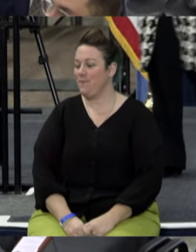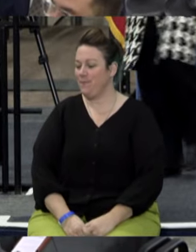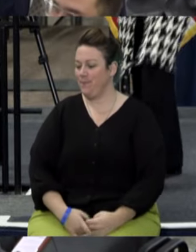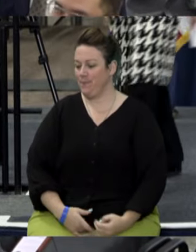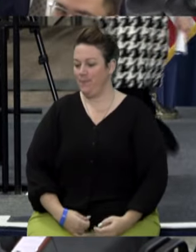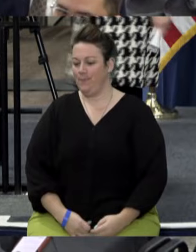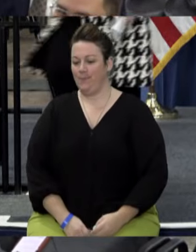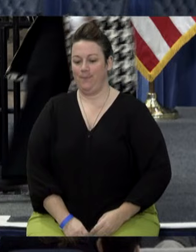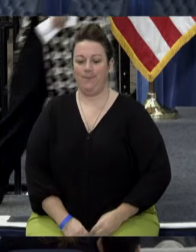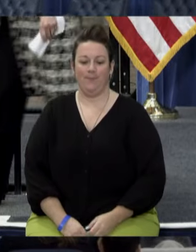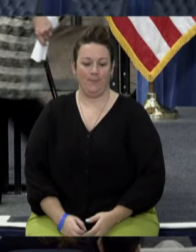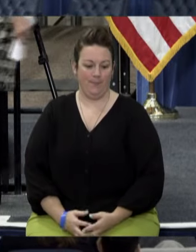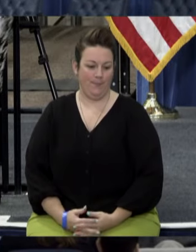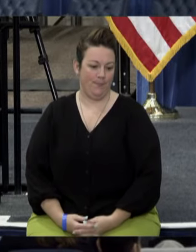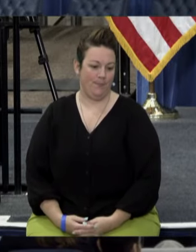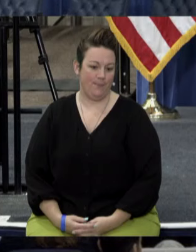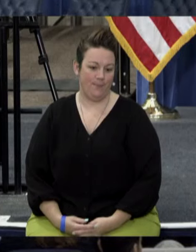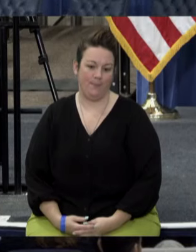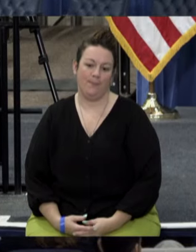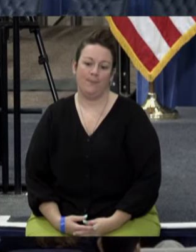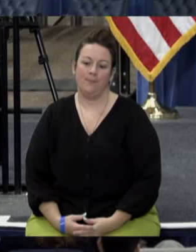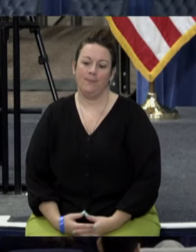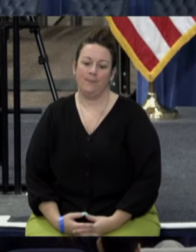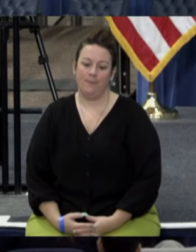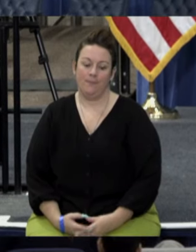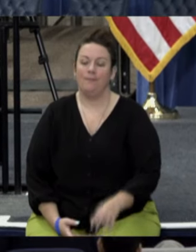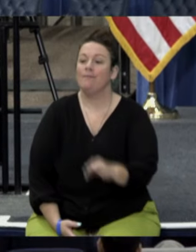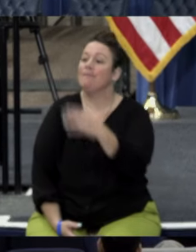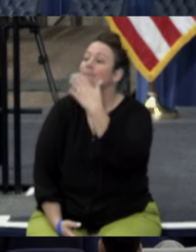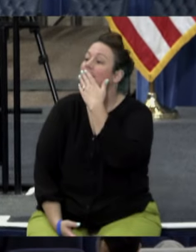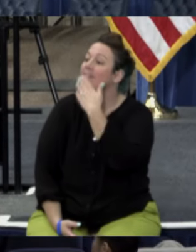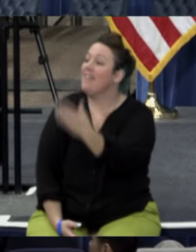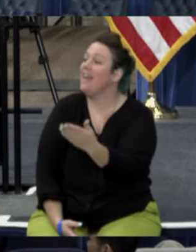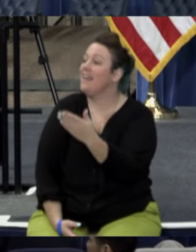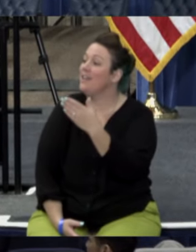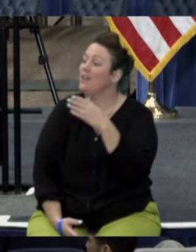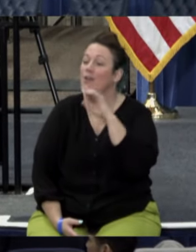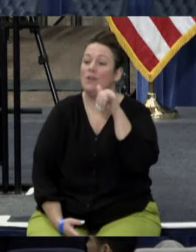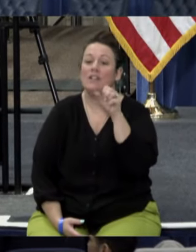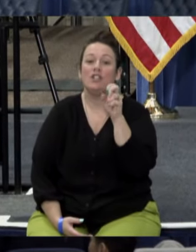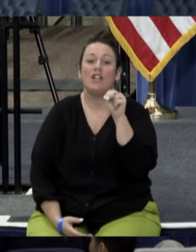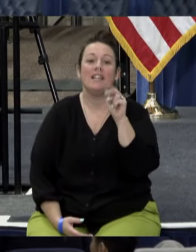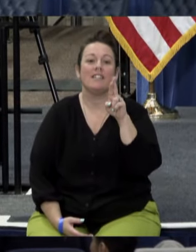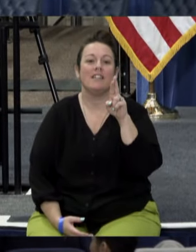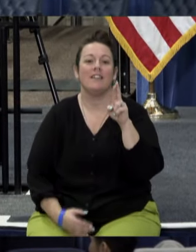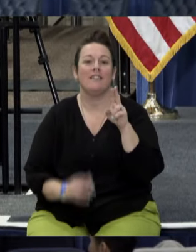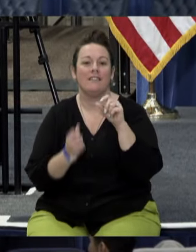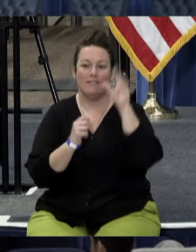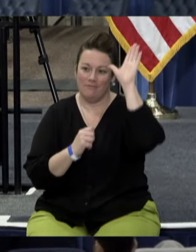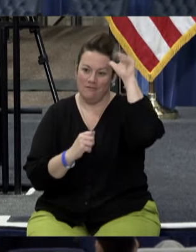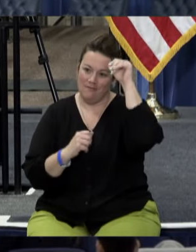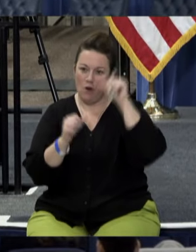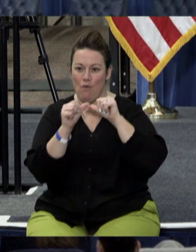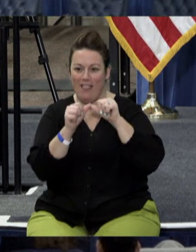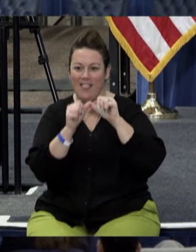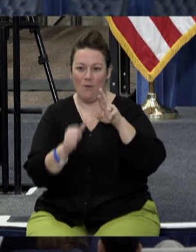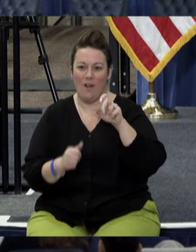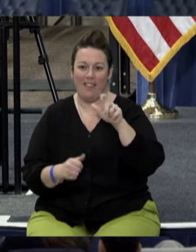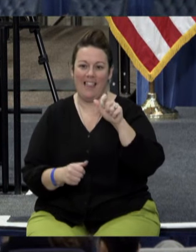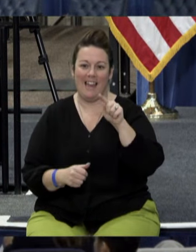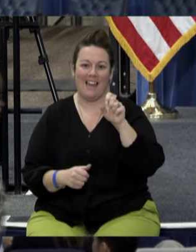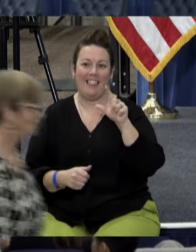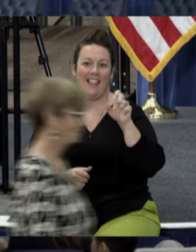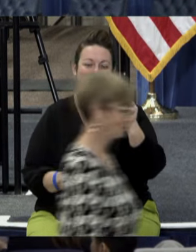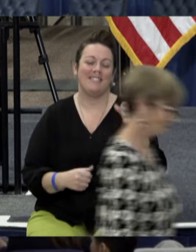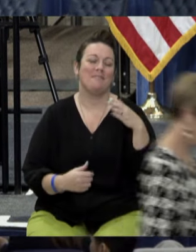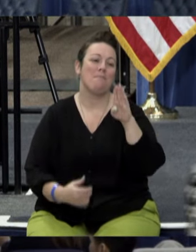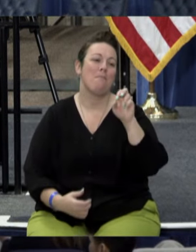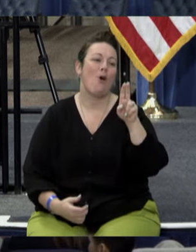Mary Lazare: Thank you two. Jason Relentless and Barbara, we appreciate your partnership as